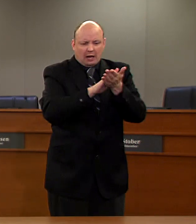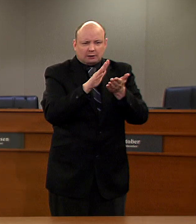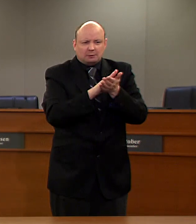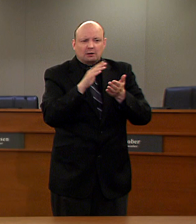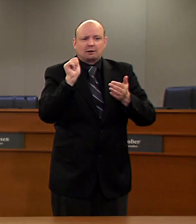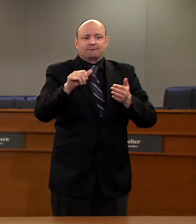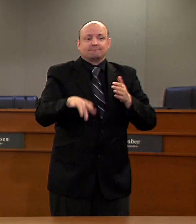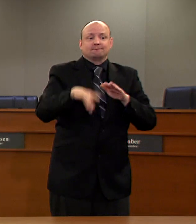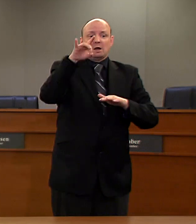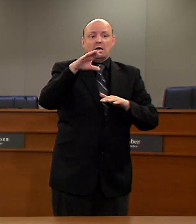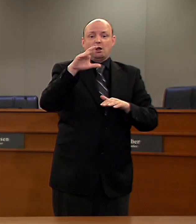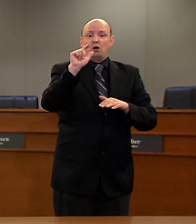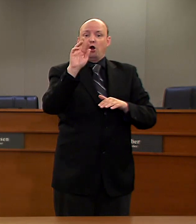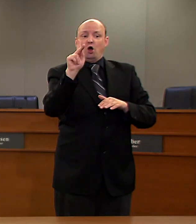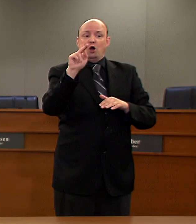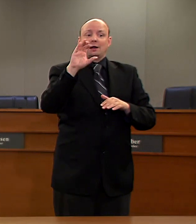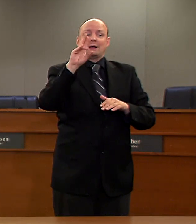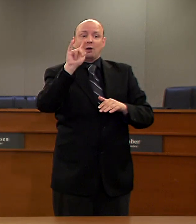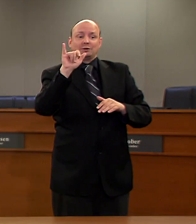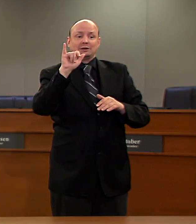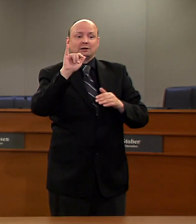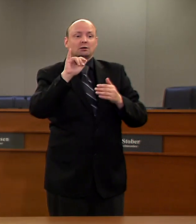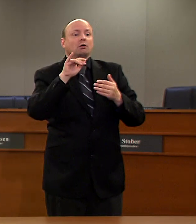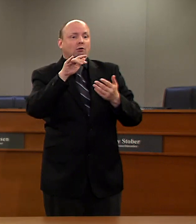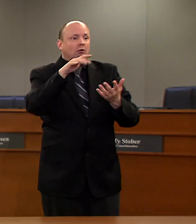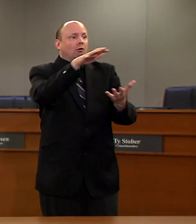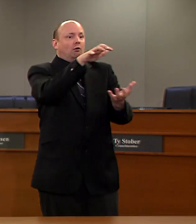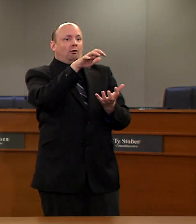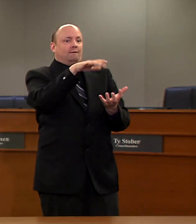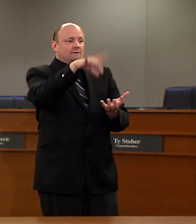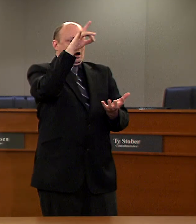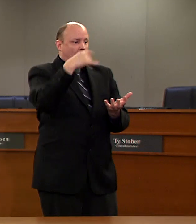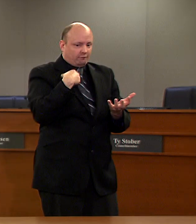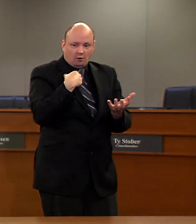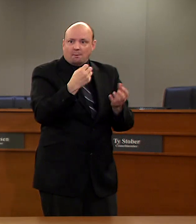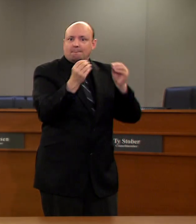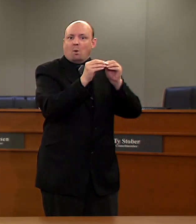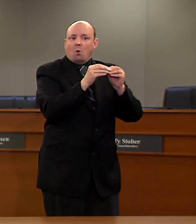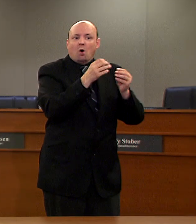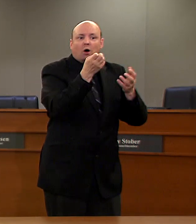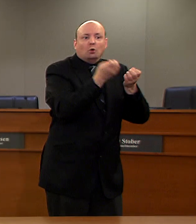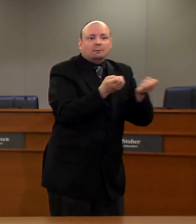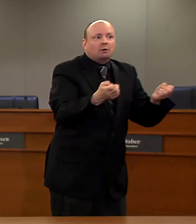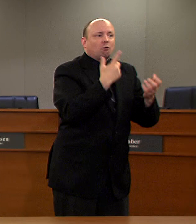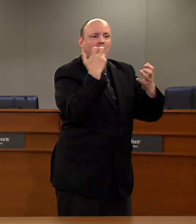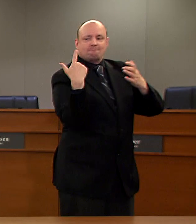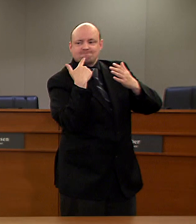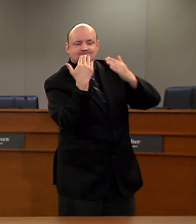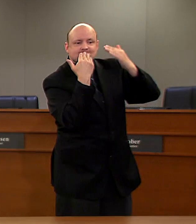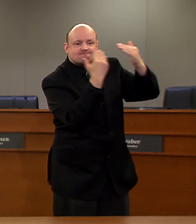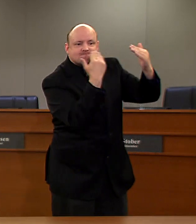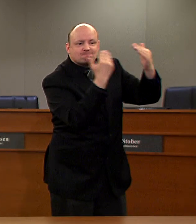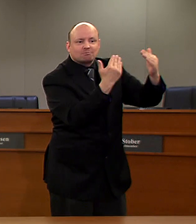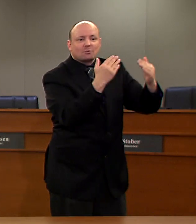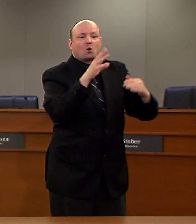Center, still usable. And thank you to WellHaven Pet Hospital for their donation also.